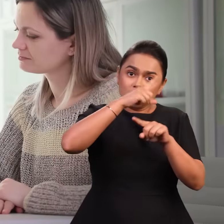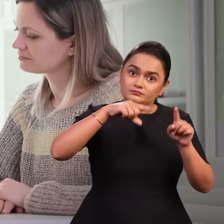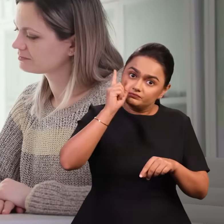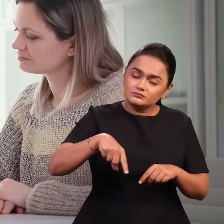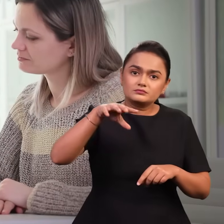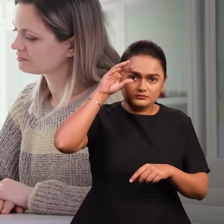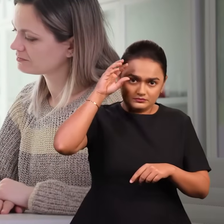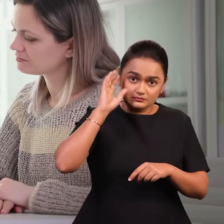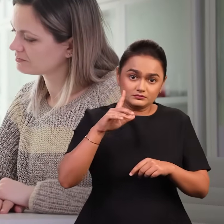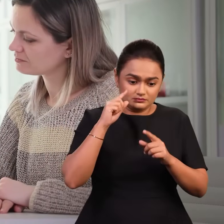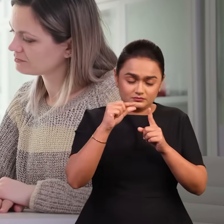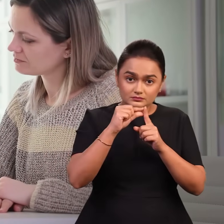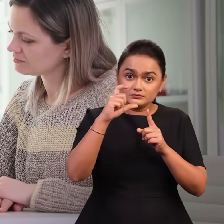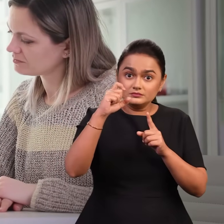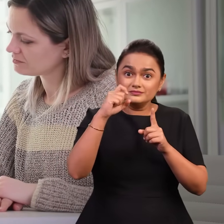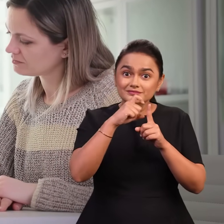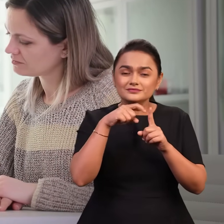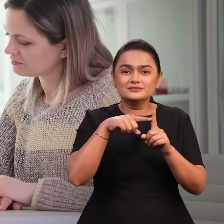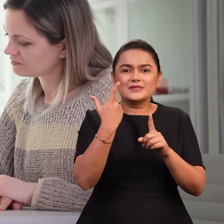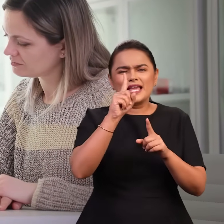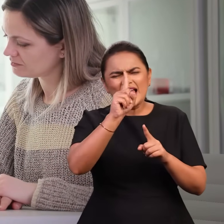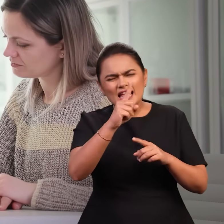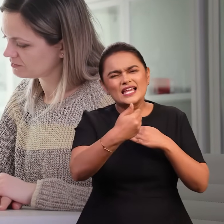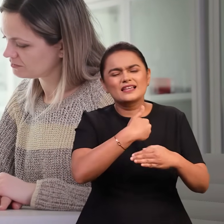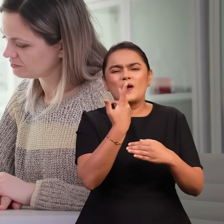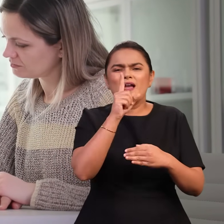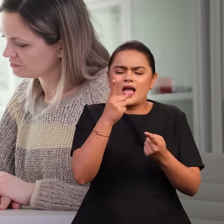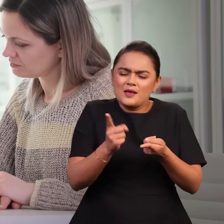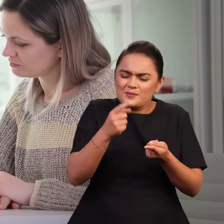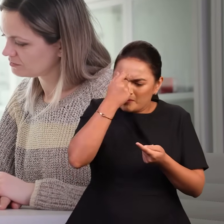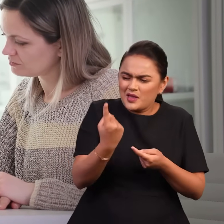Remember there is no one sign or symptom for PCOD.